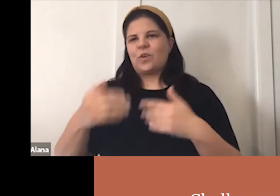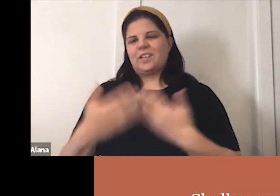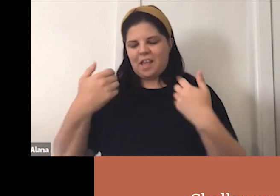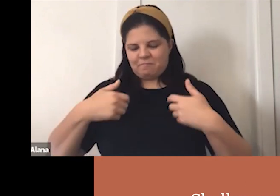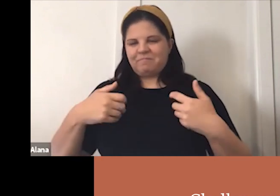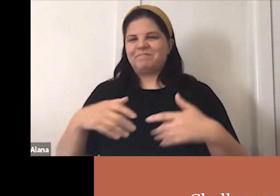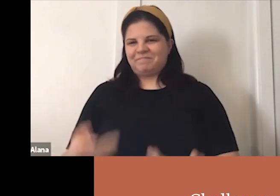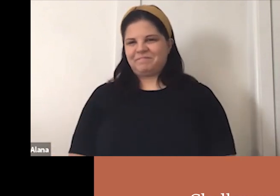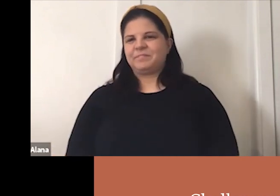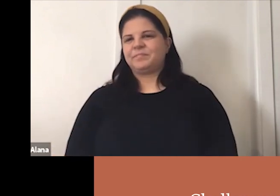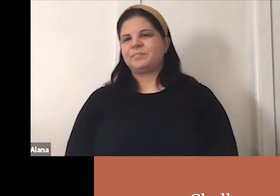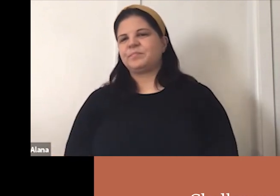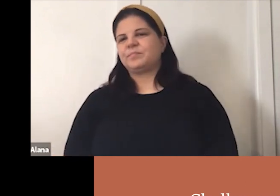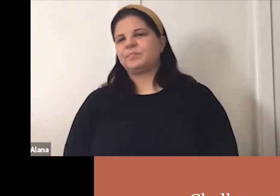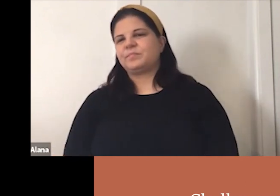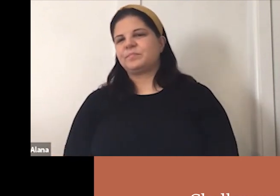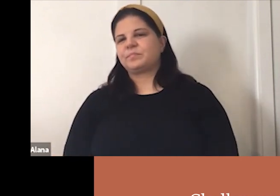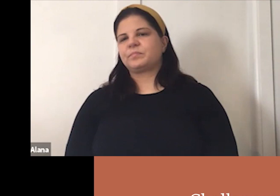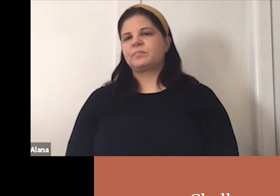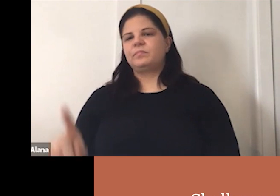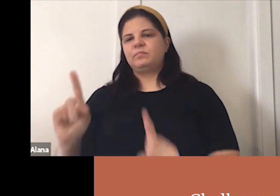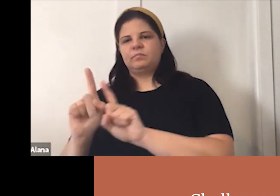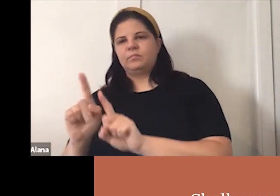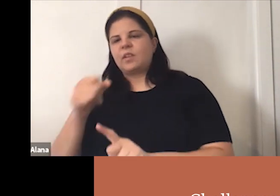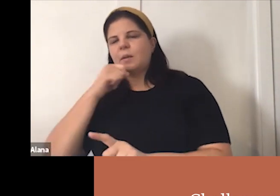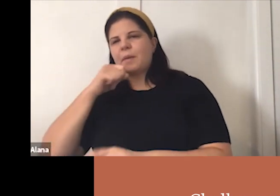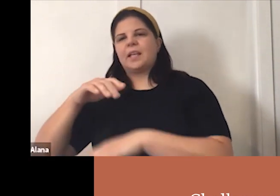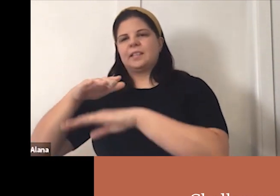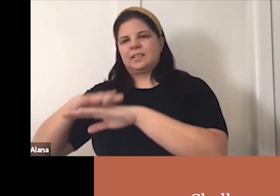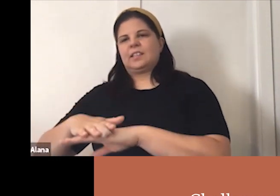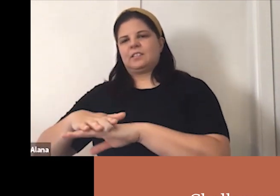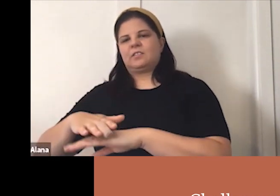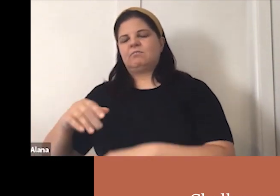And I am leaning against a man seated on a chair.